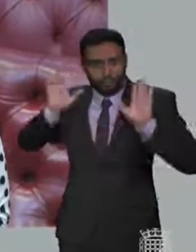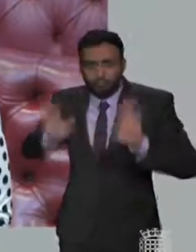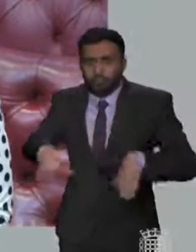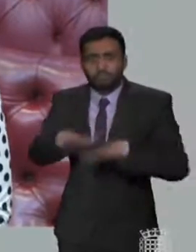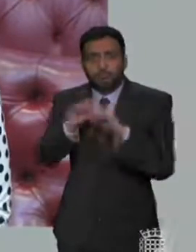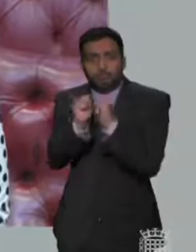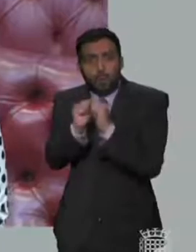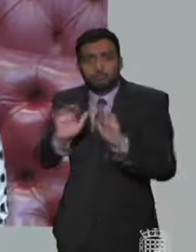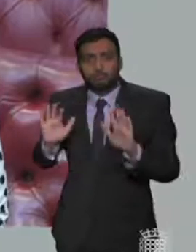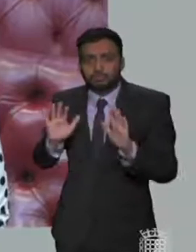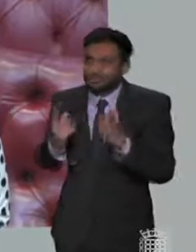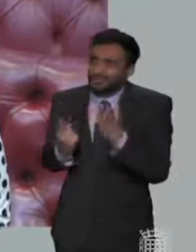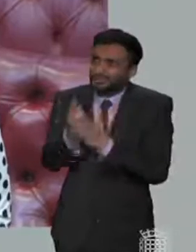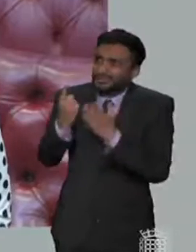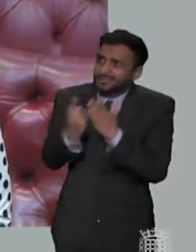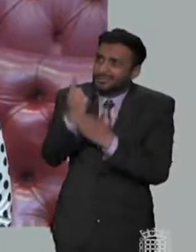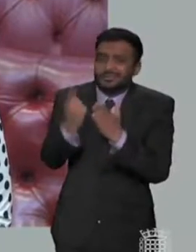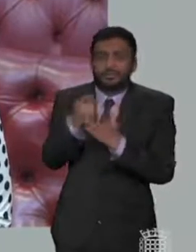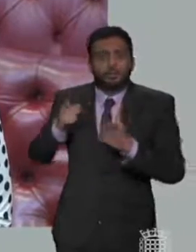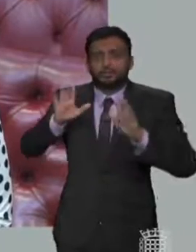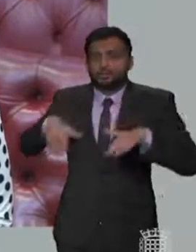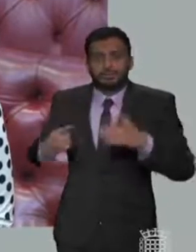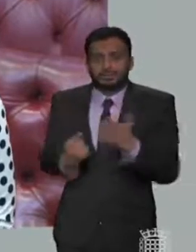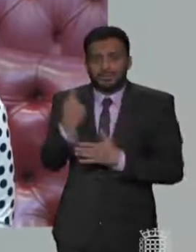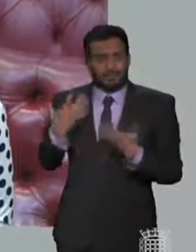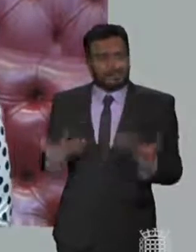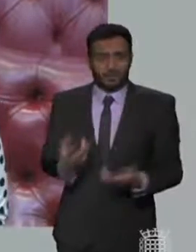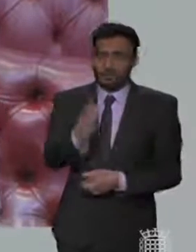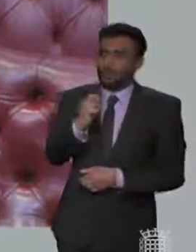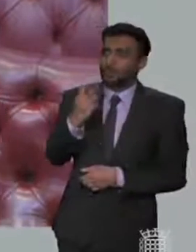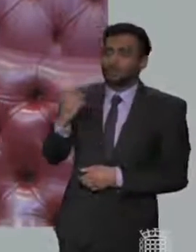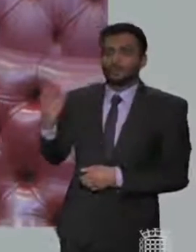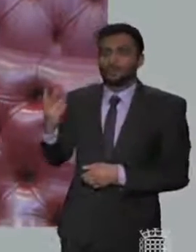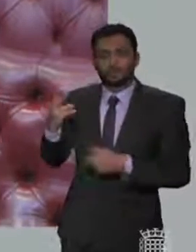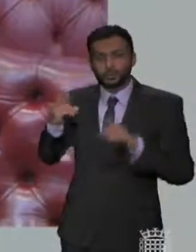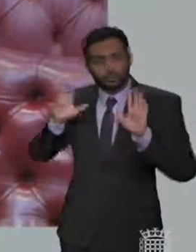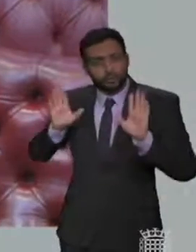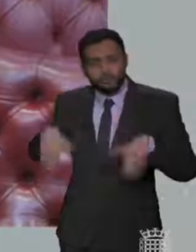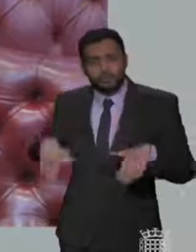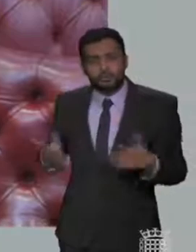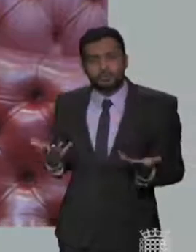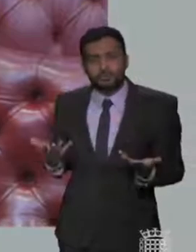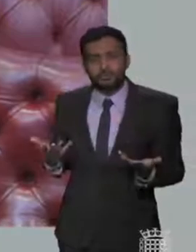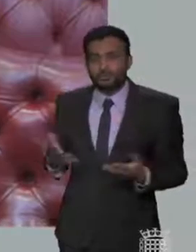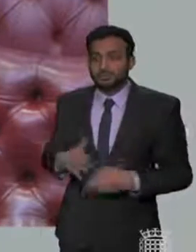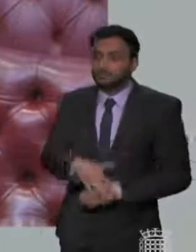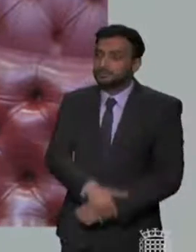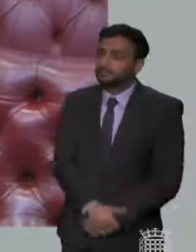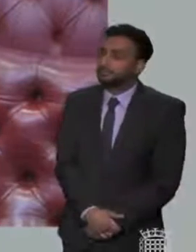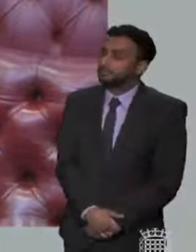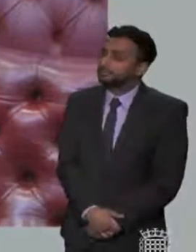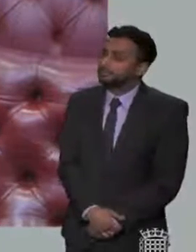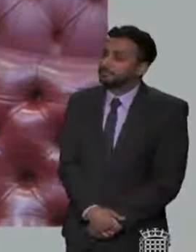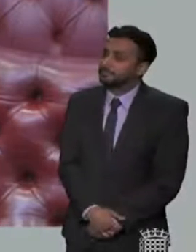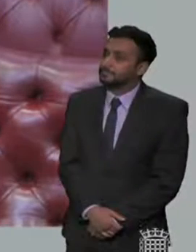should not be happening in our country in 2022 and who could not have been moved and uplifted by